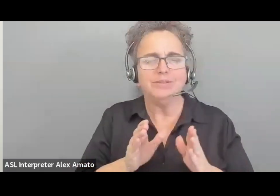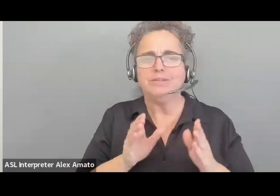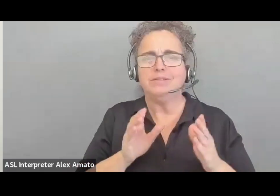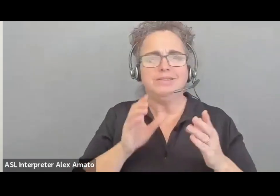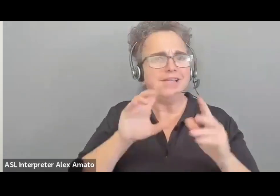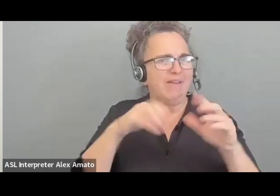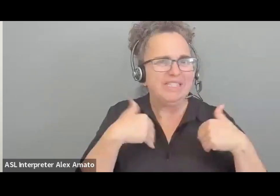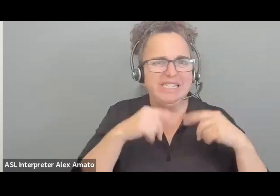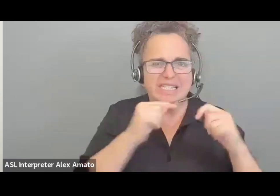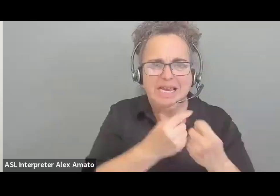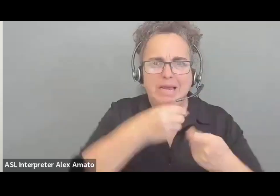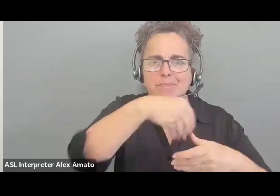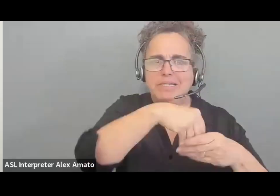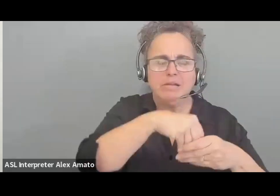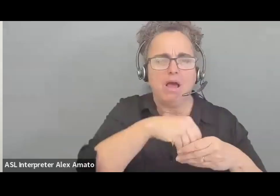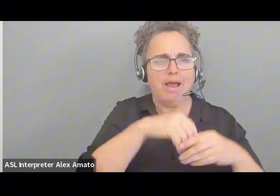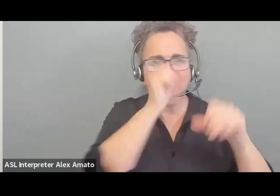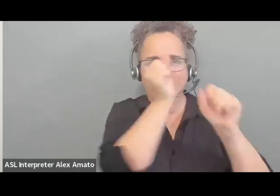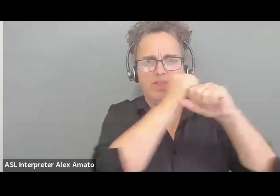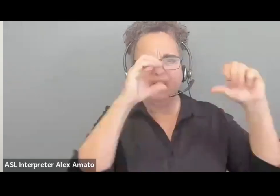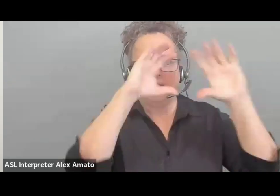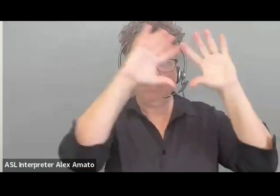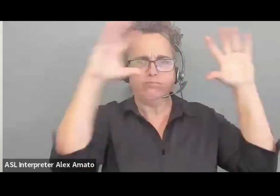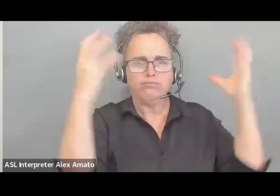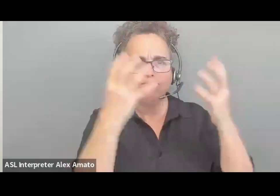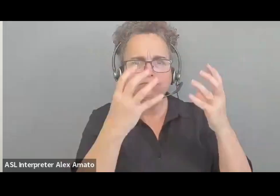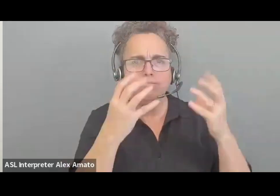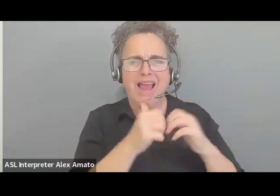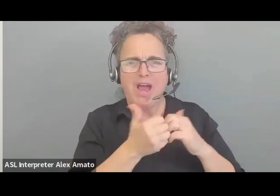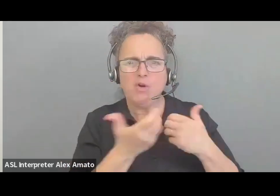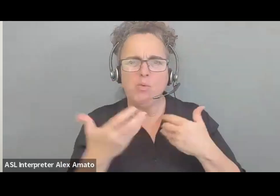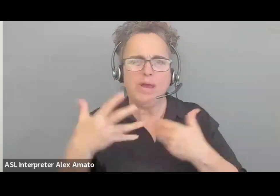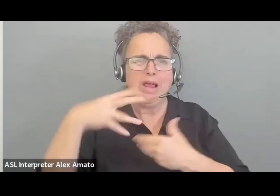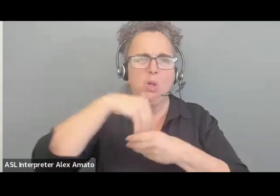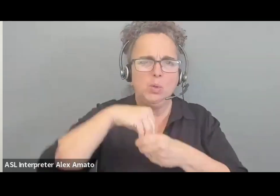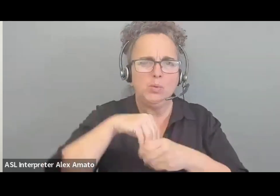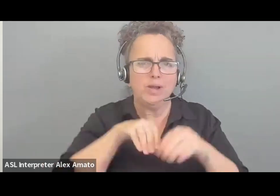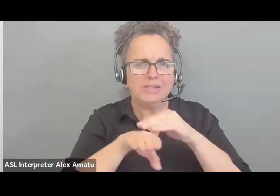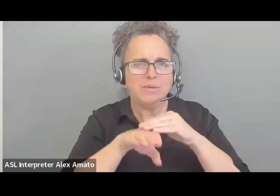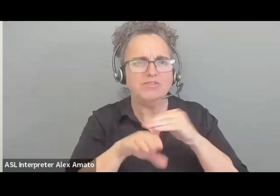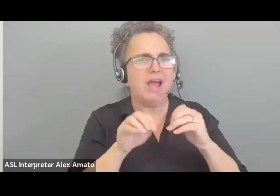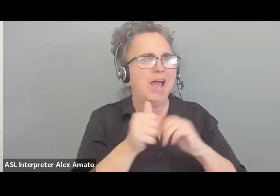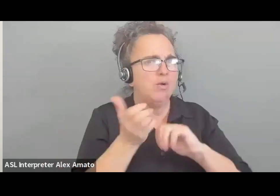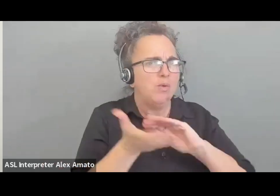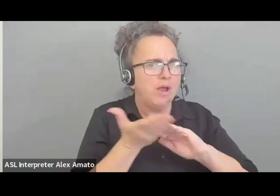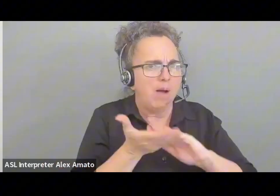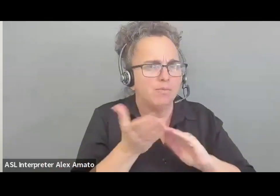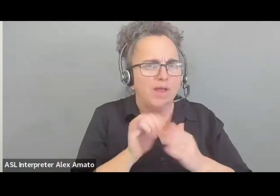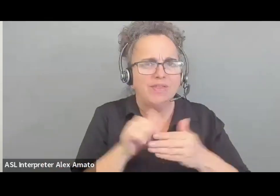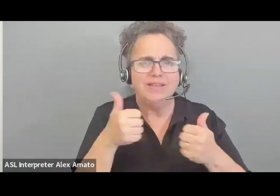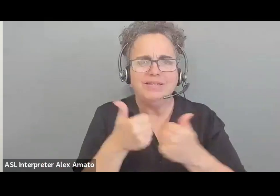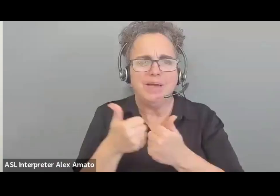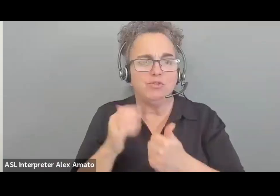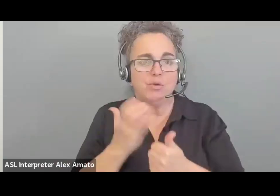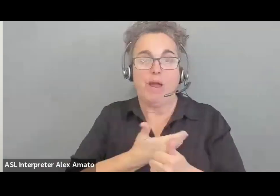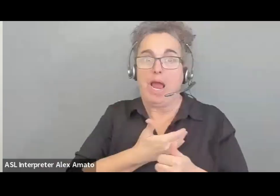They're thinking about accessibility and what it means and how to operate it. And so our training at APX, which is important